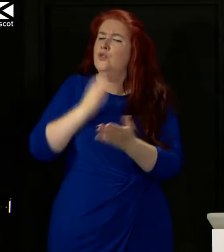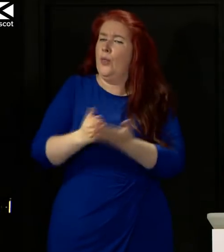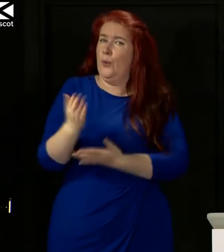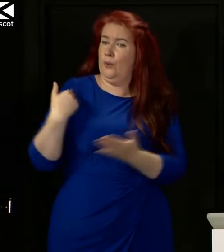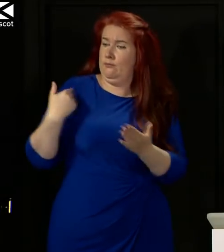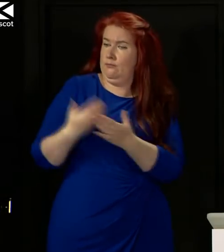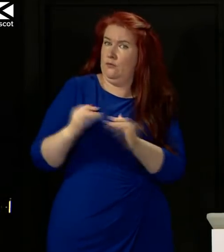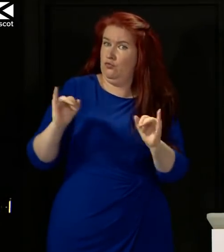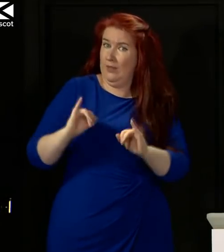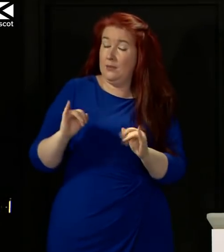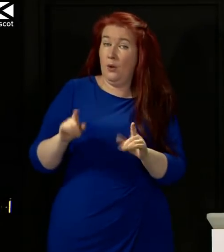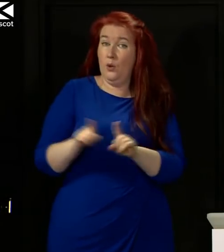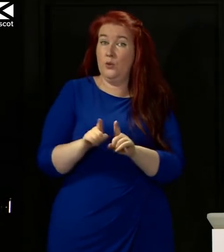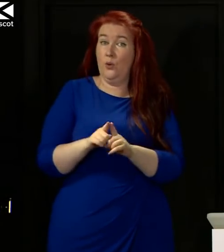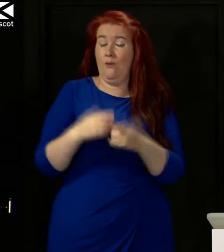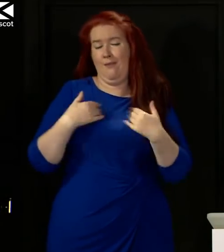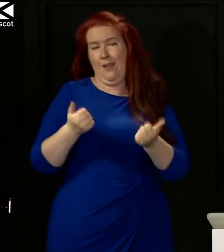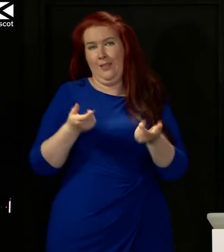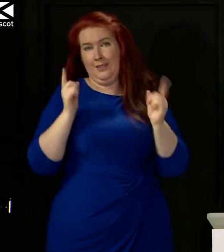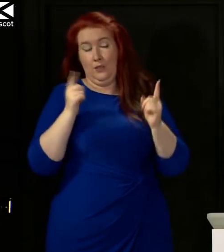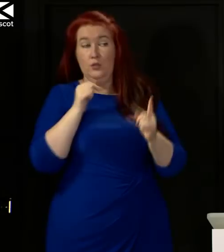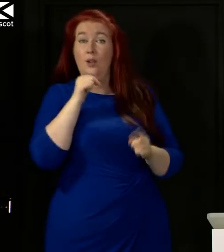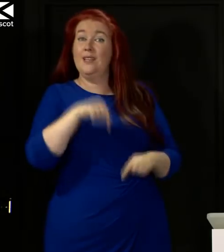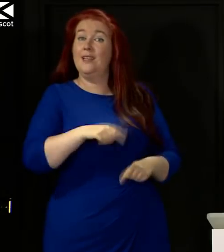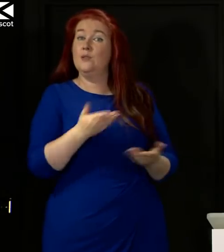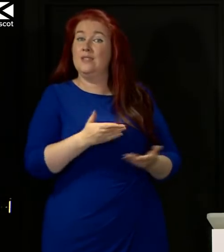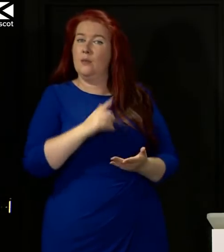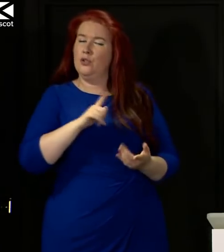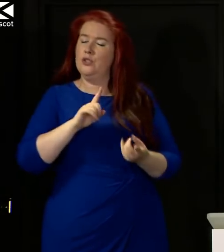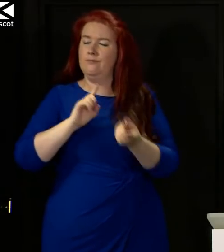Secretary, who is not here today because she's going to be answering a question in parliament,